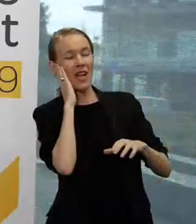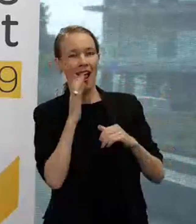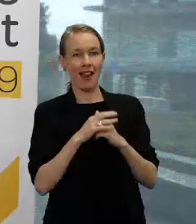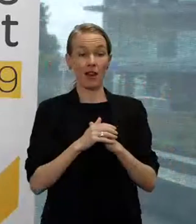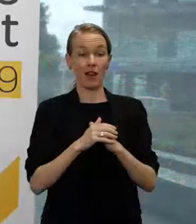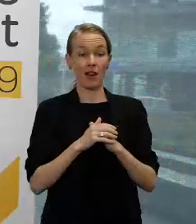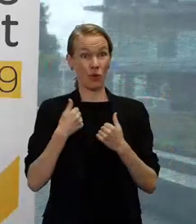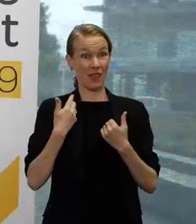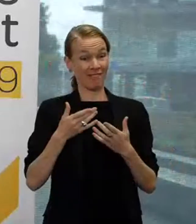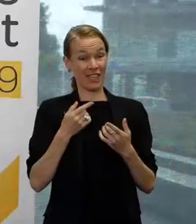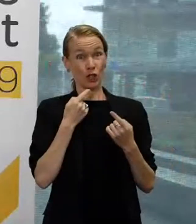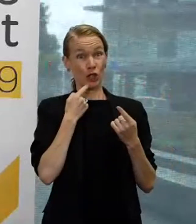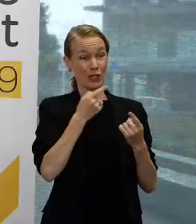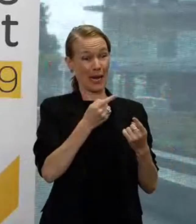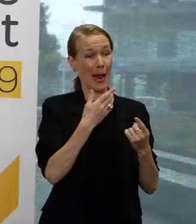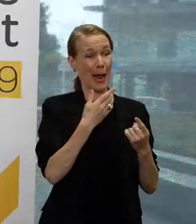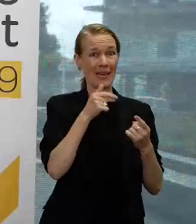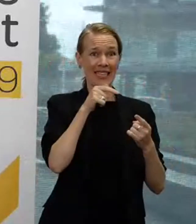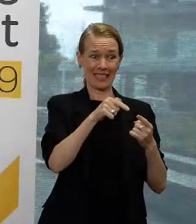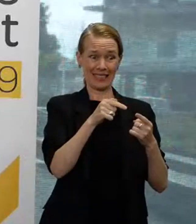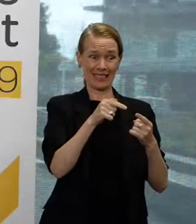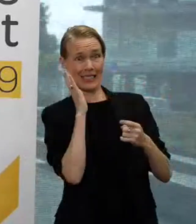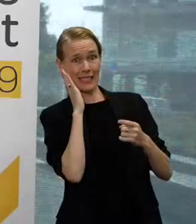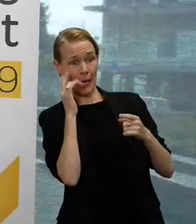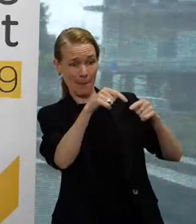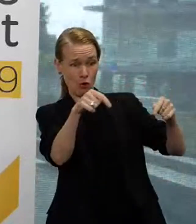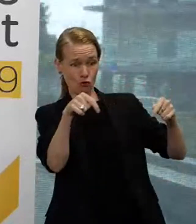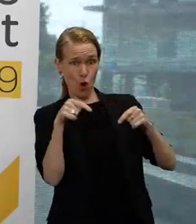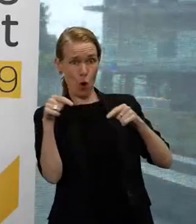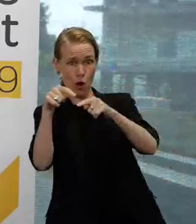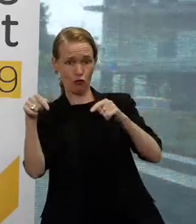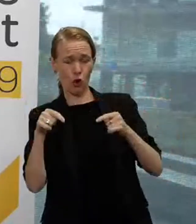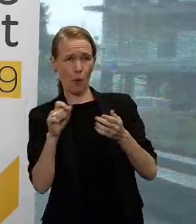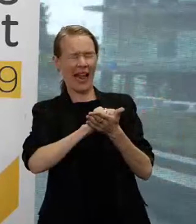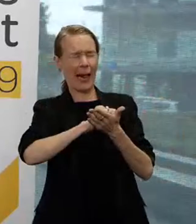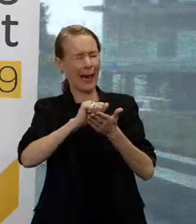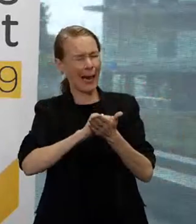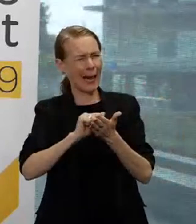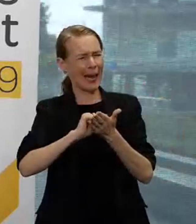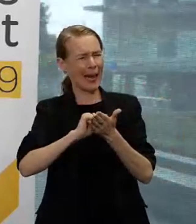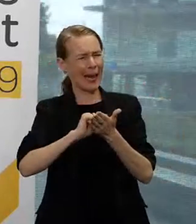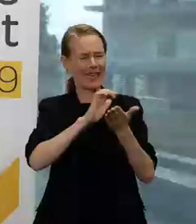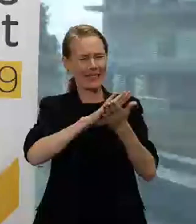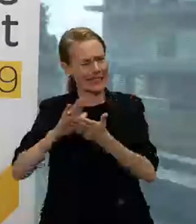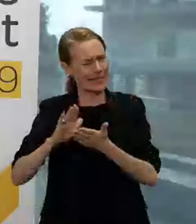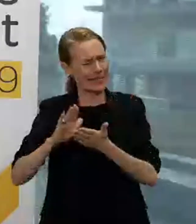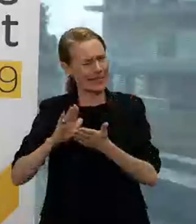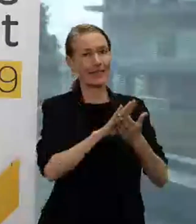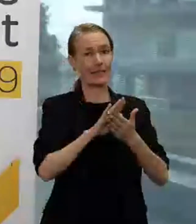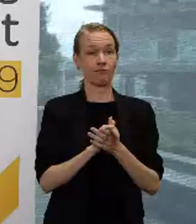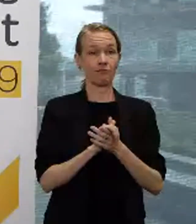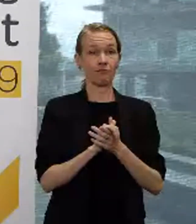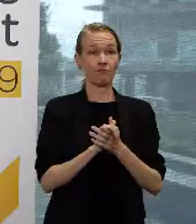We do not believe there are any close contacts at these two establishments. However, we are using DCT footage